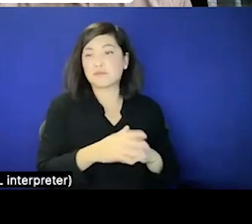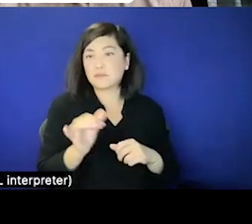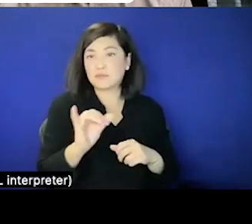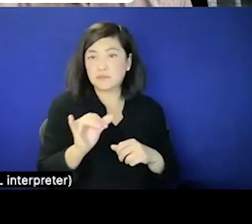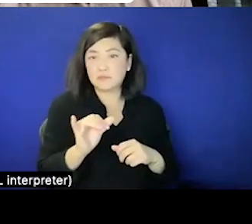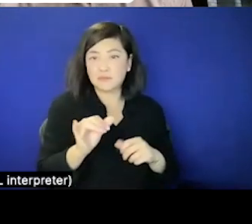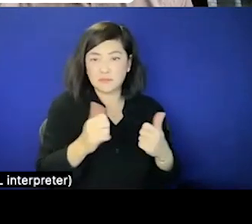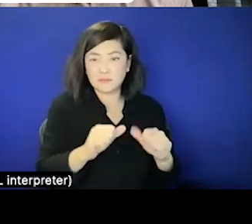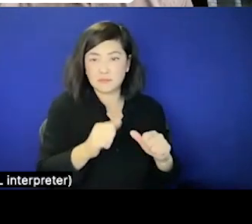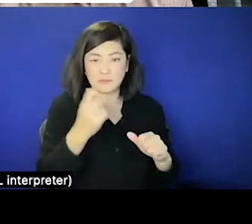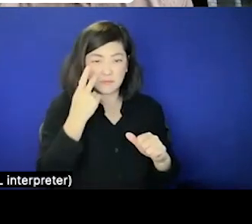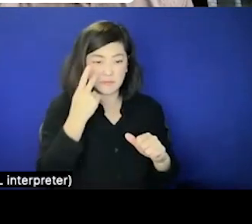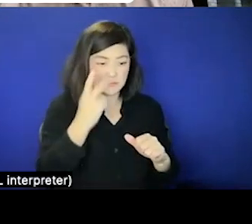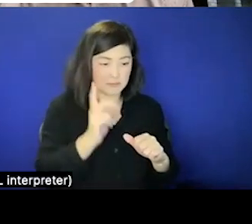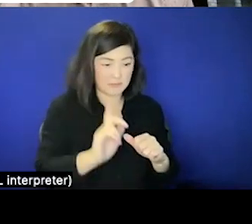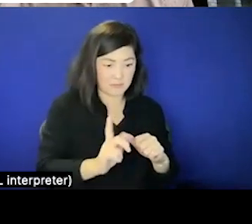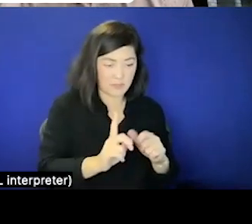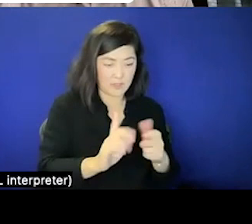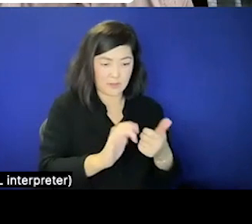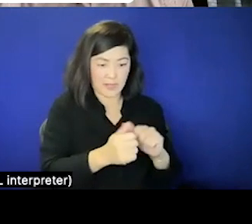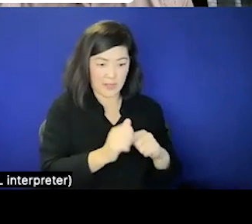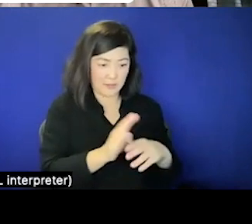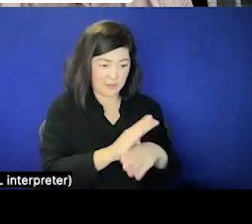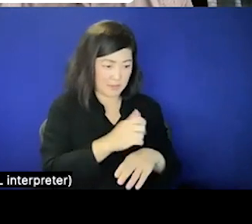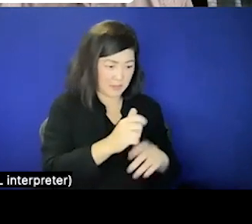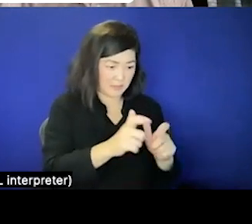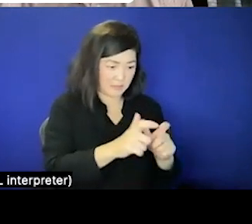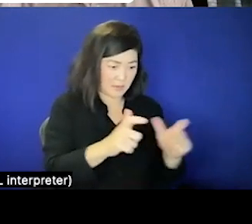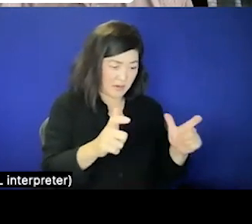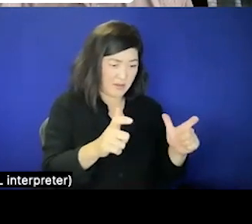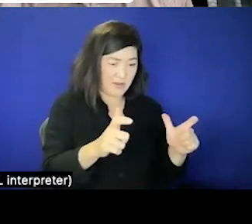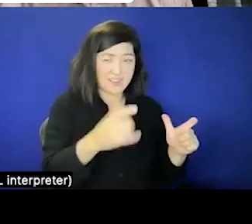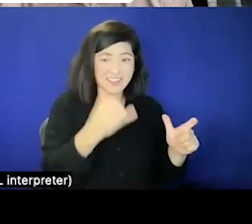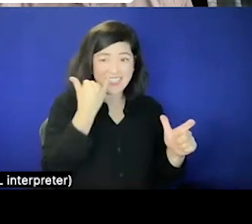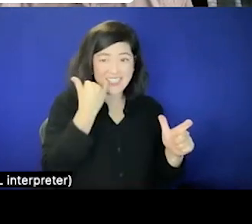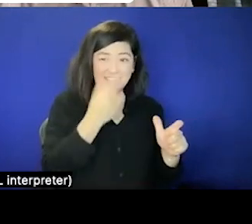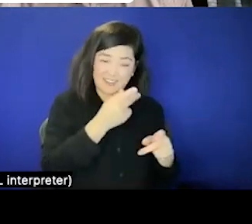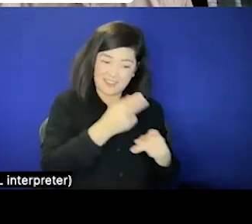where the growth would come from is particularly difficult. That's the last bullet here, which is